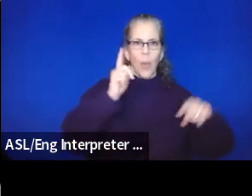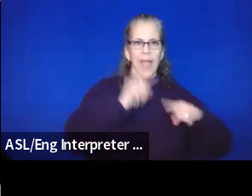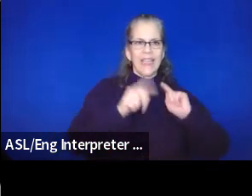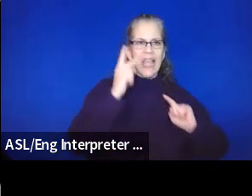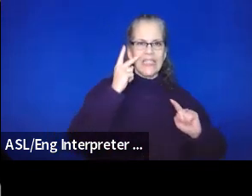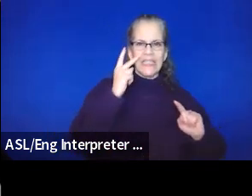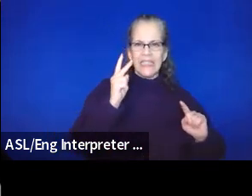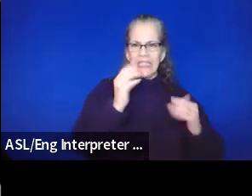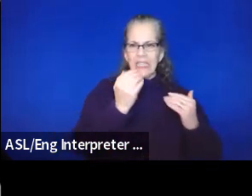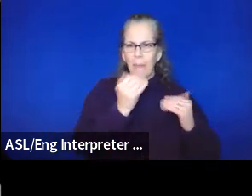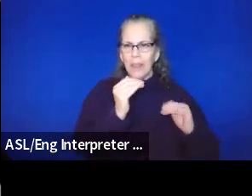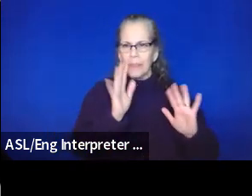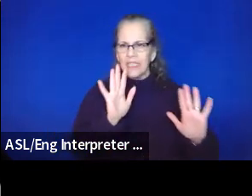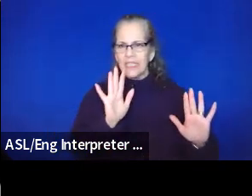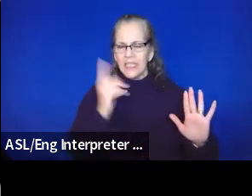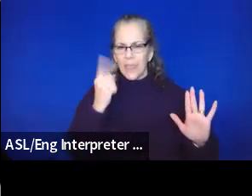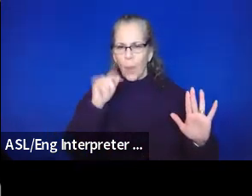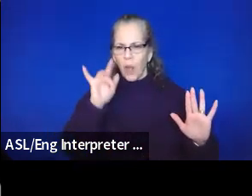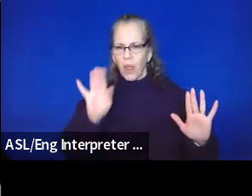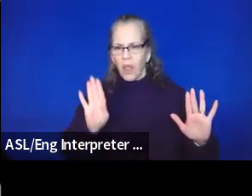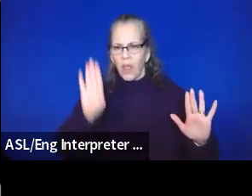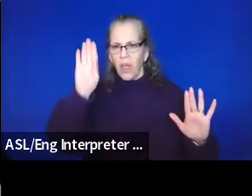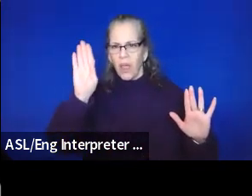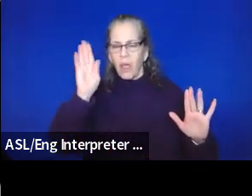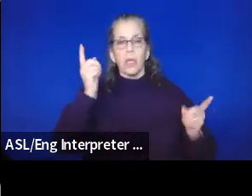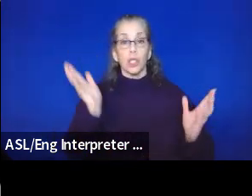really limited, so if anyone needs to chat or something, please put it in the webinar